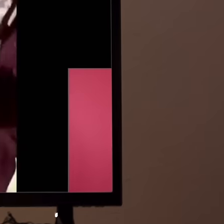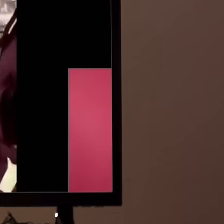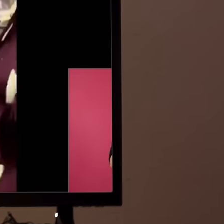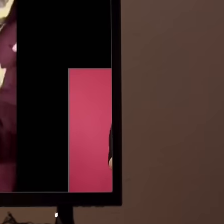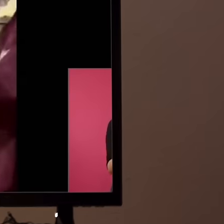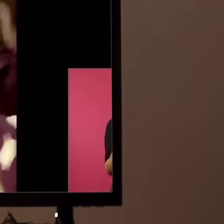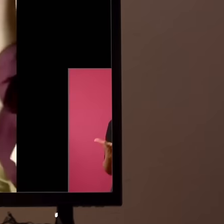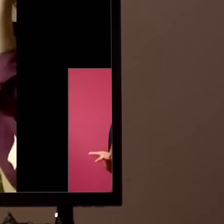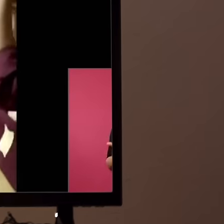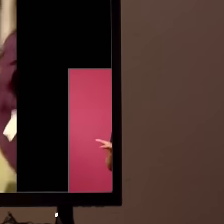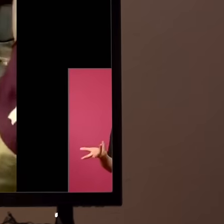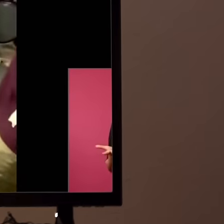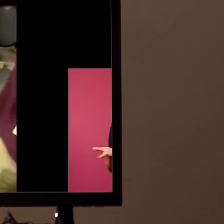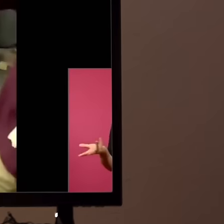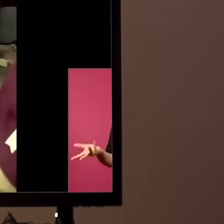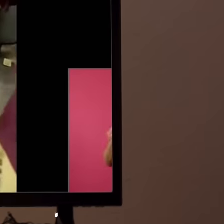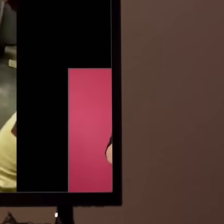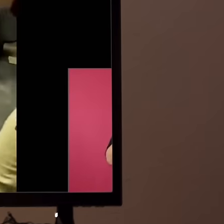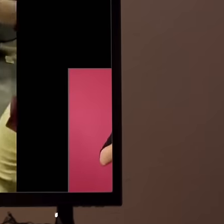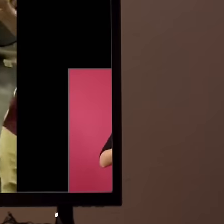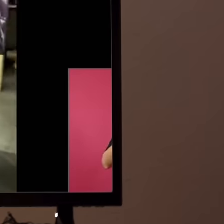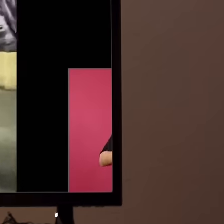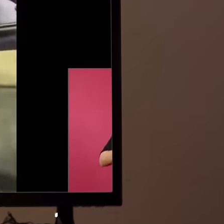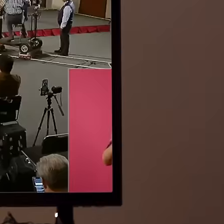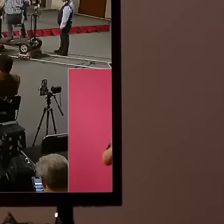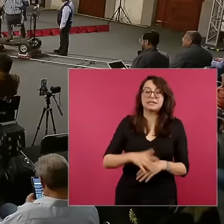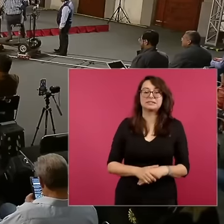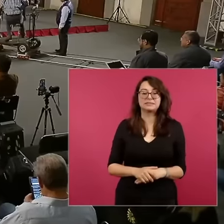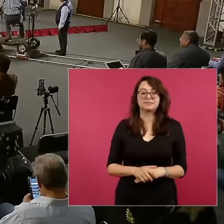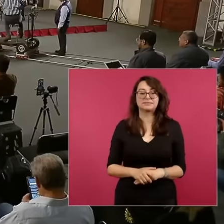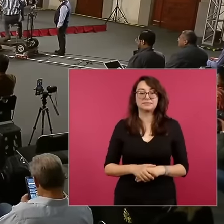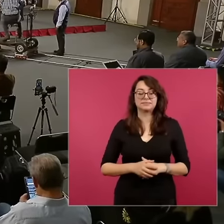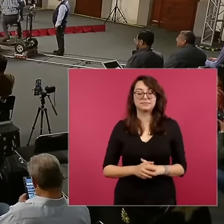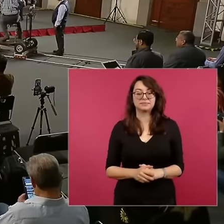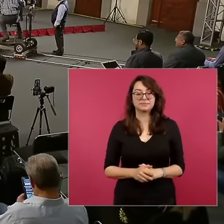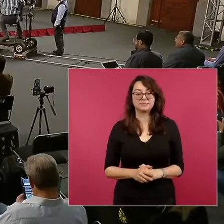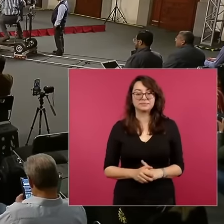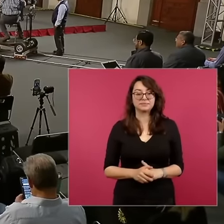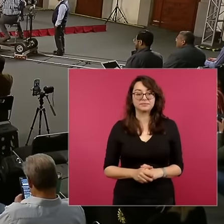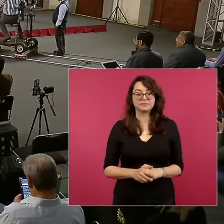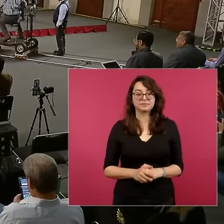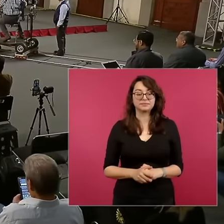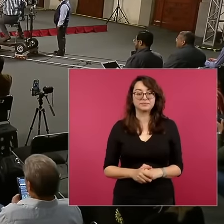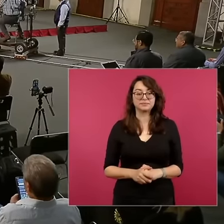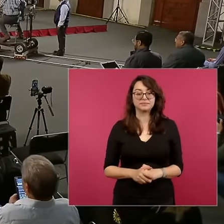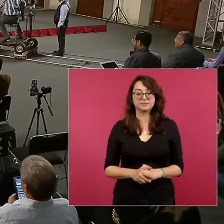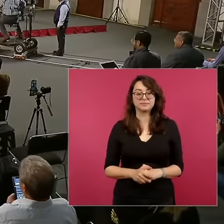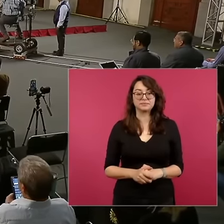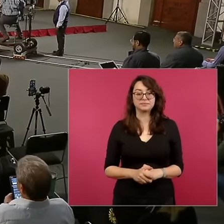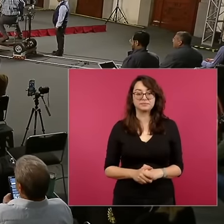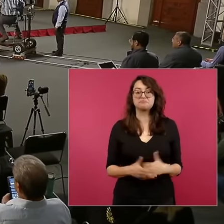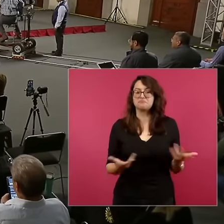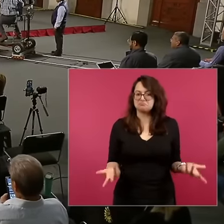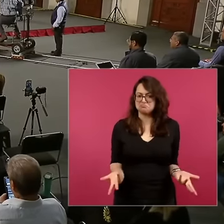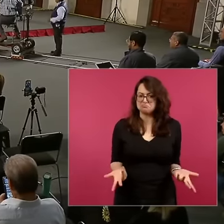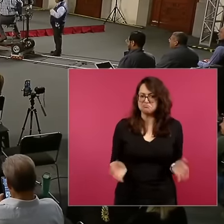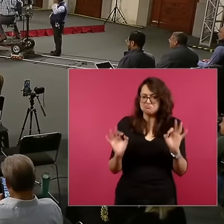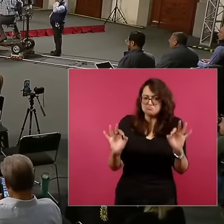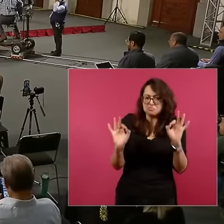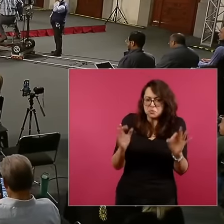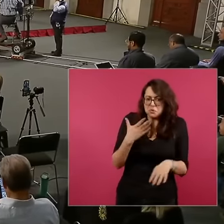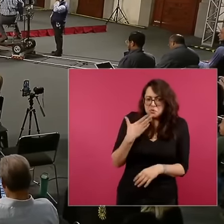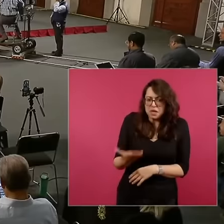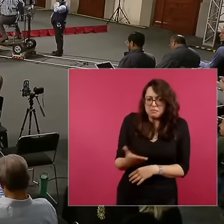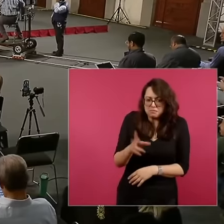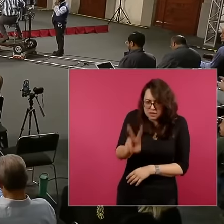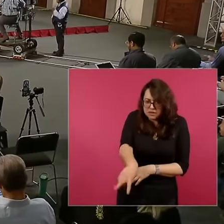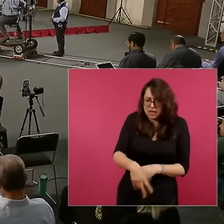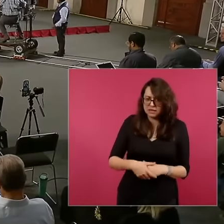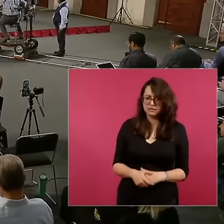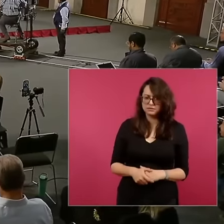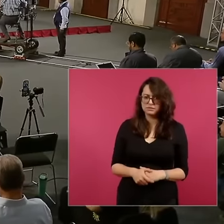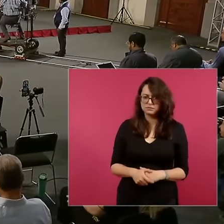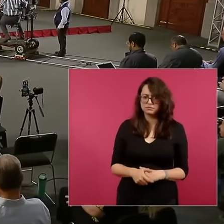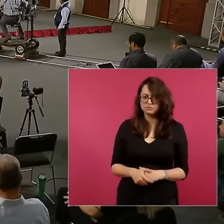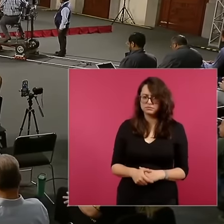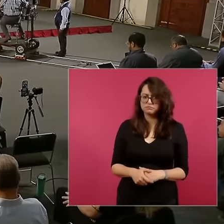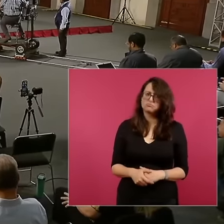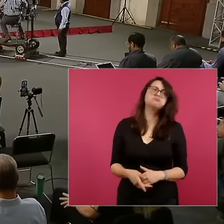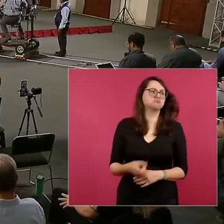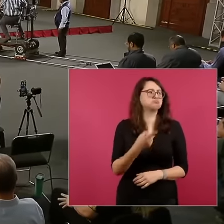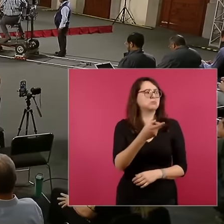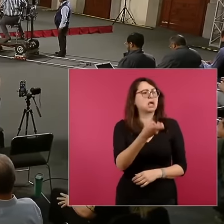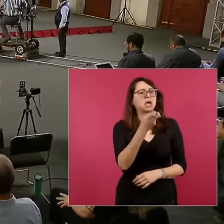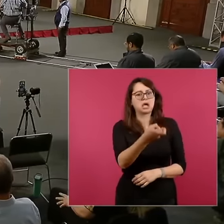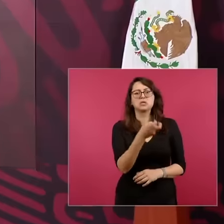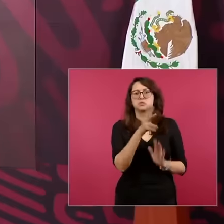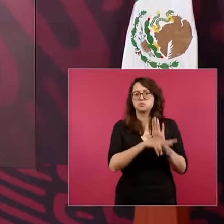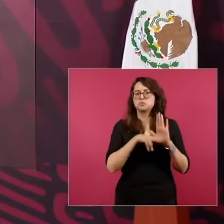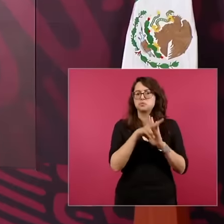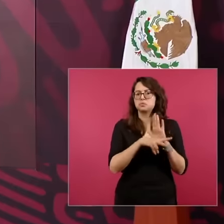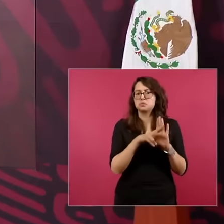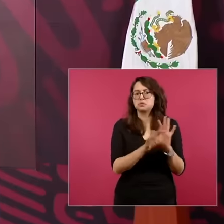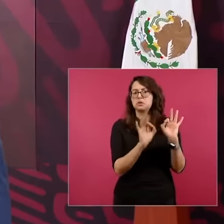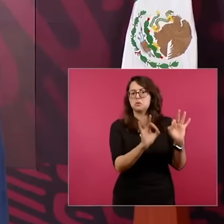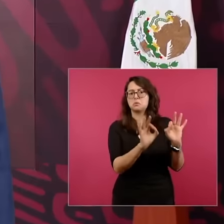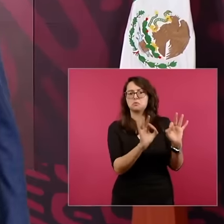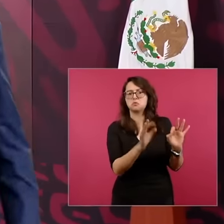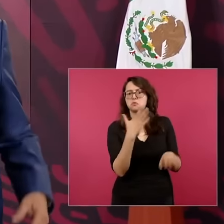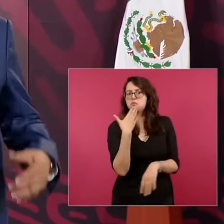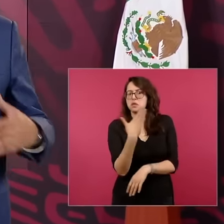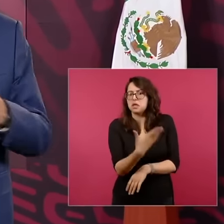worst thanks buddy there we are eh A little bit is not good eh and there are some much better But what